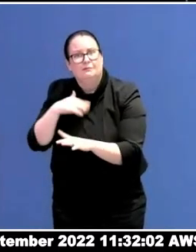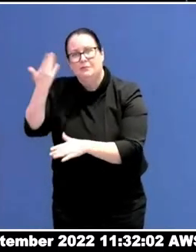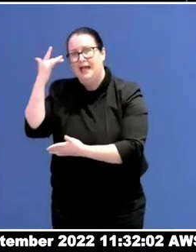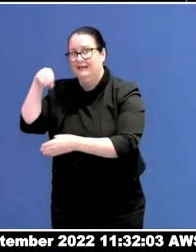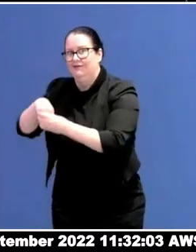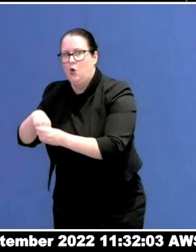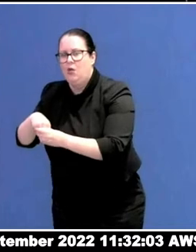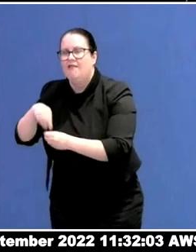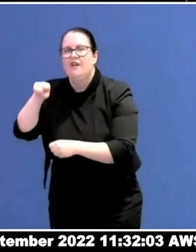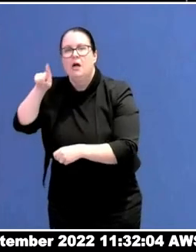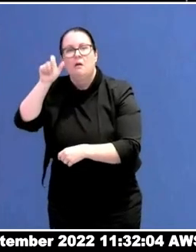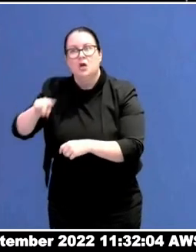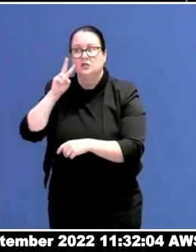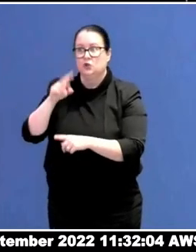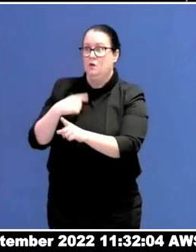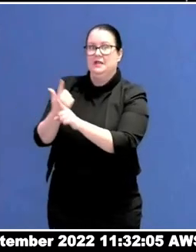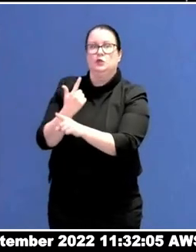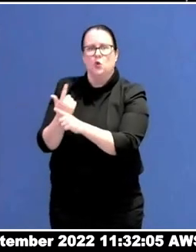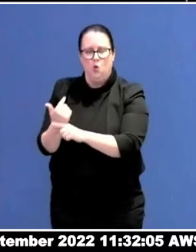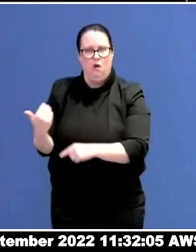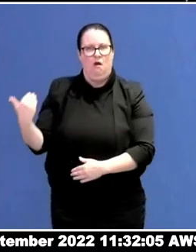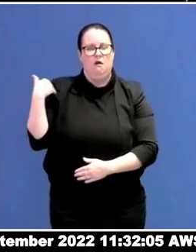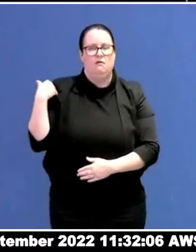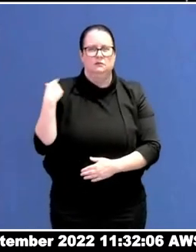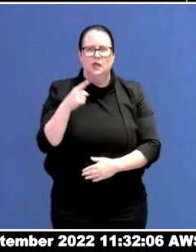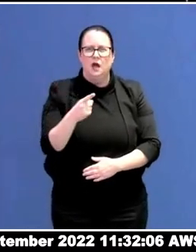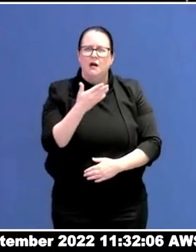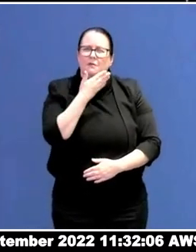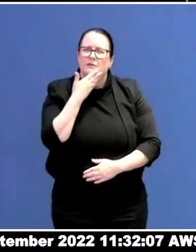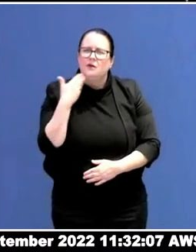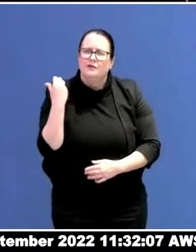And this was a beautiful, strong Aboriginal man, but he had so much unaddressed trauma.